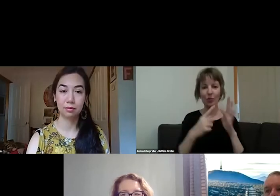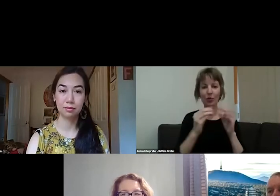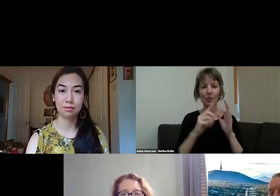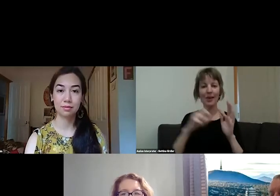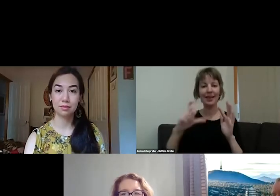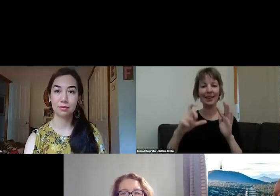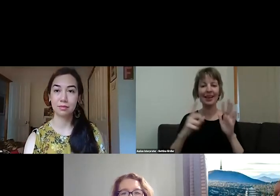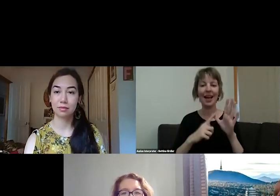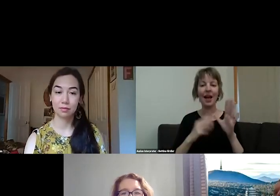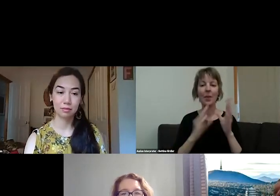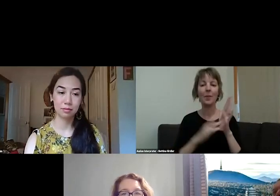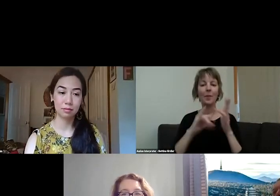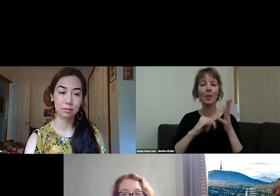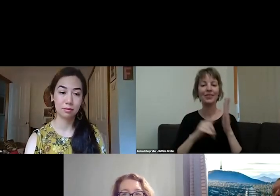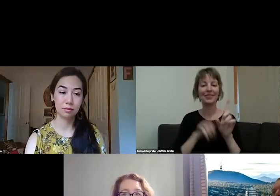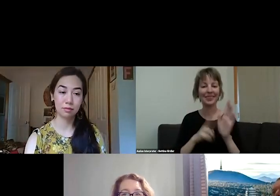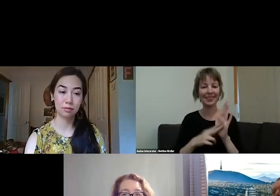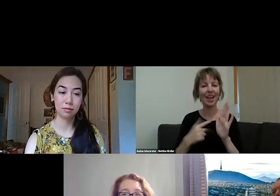at the Australia Council and for those visually impaired I'm a woman